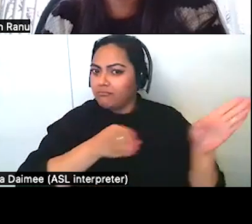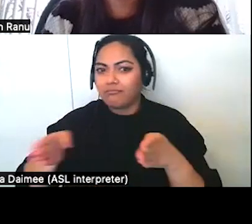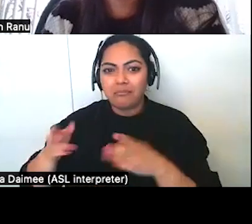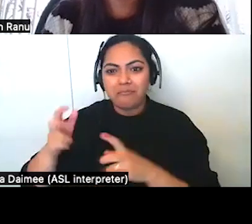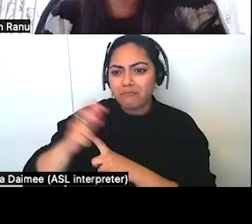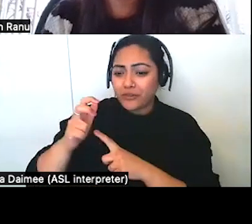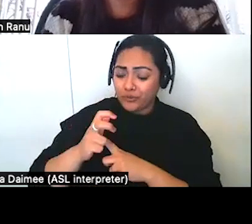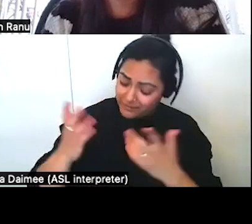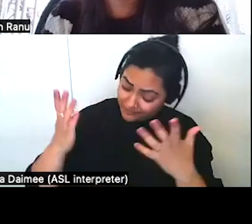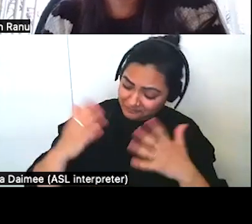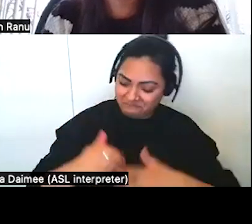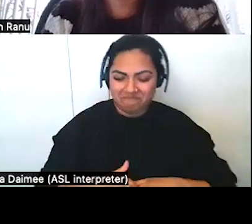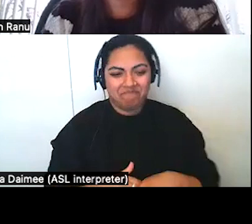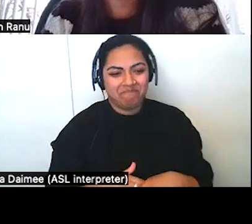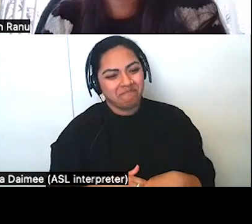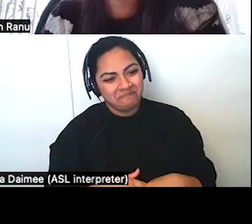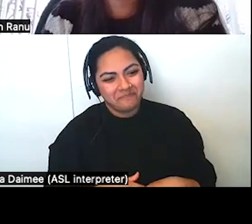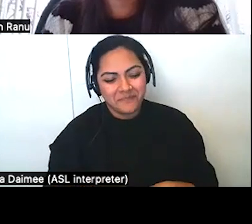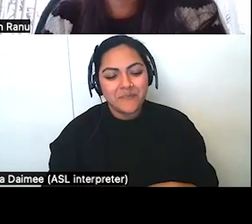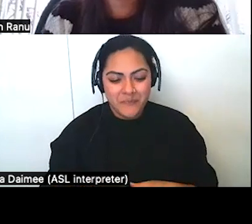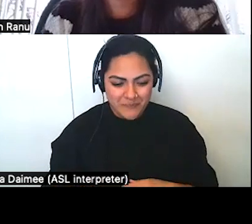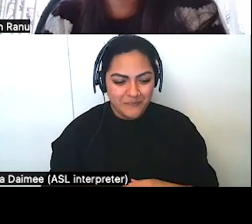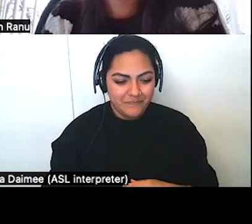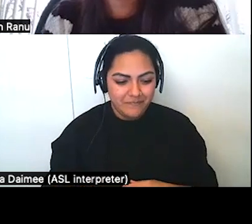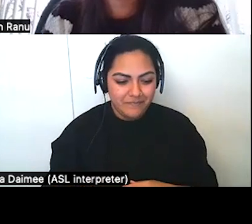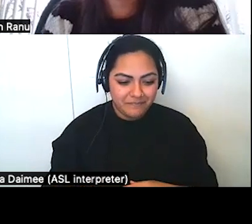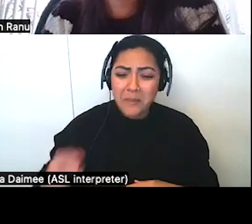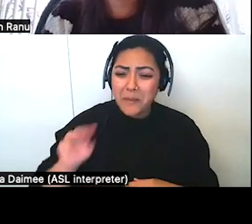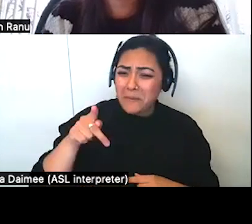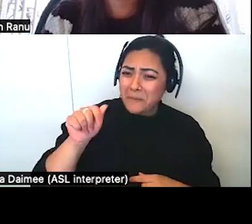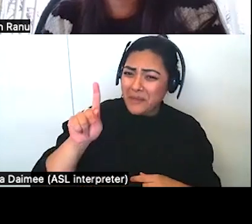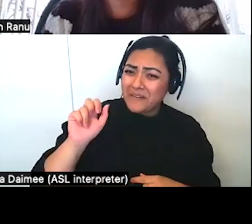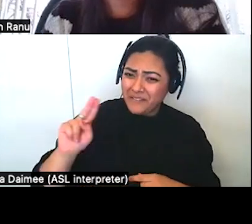And I think, Pavan, you've been seeing a lot of mushroom stuff in the gift world too.